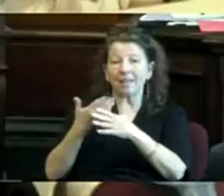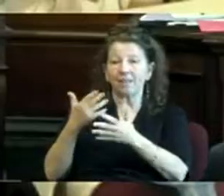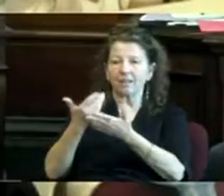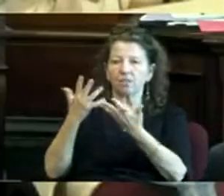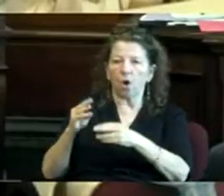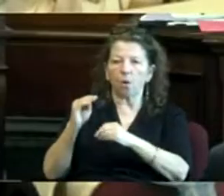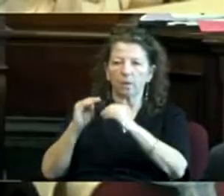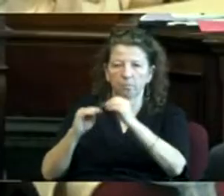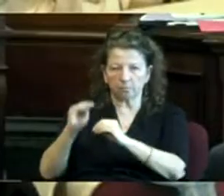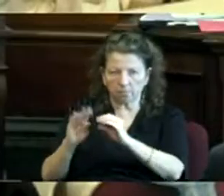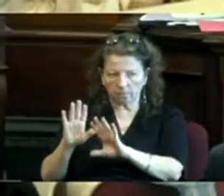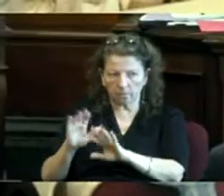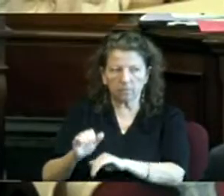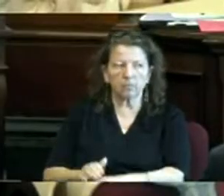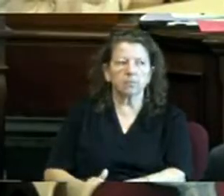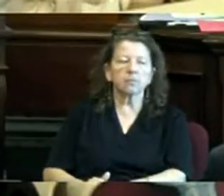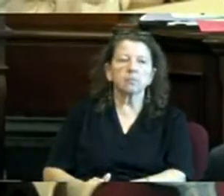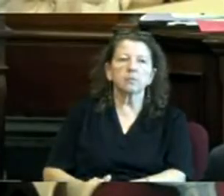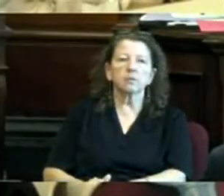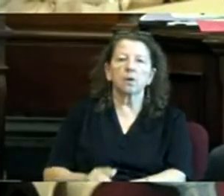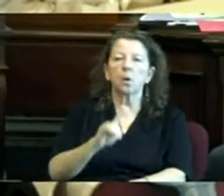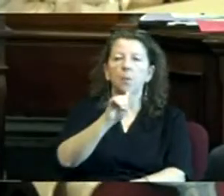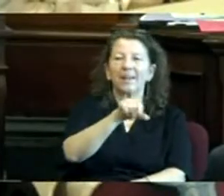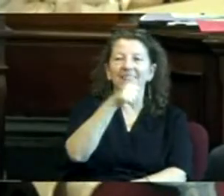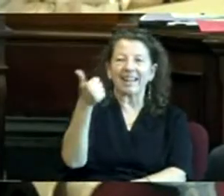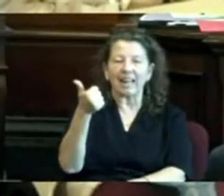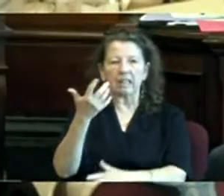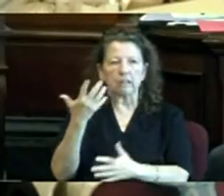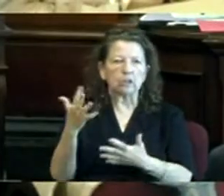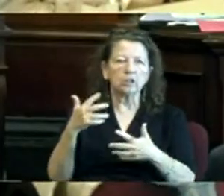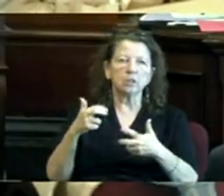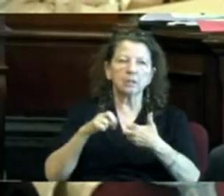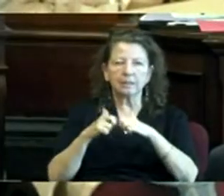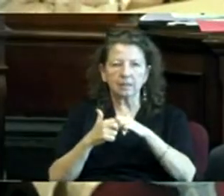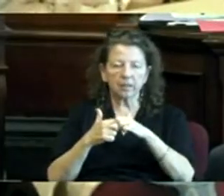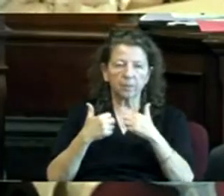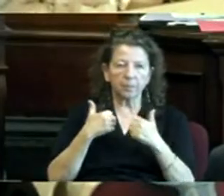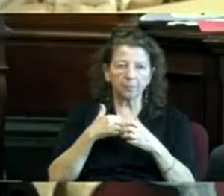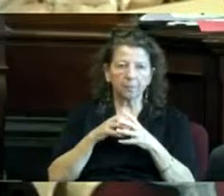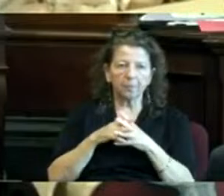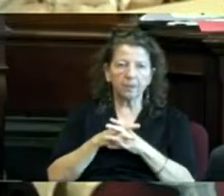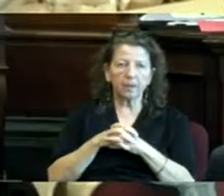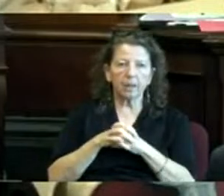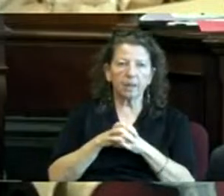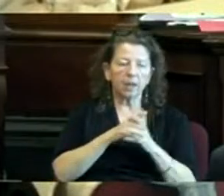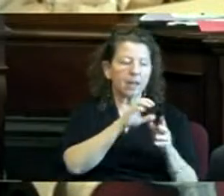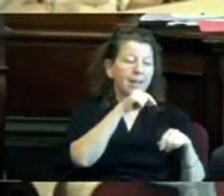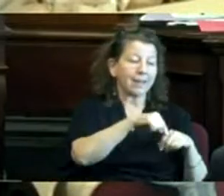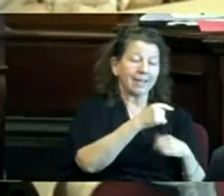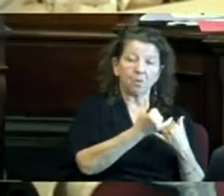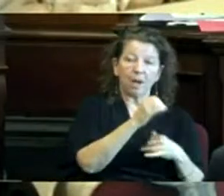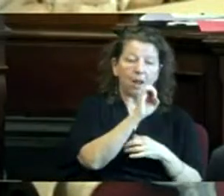some basic the basic issues that east have already been resolved.